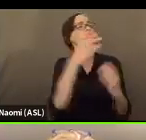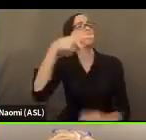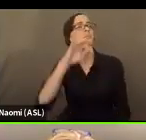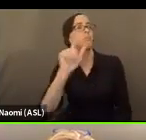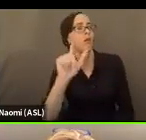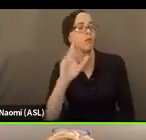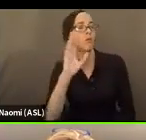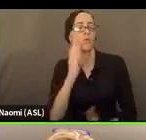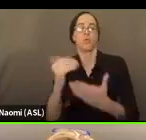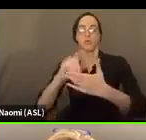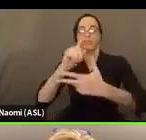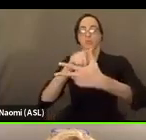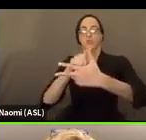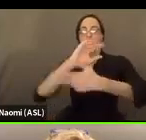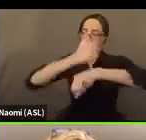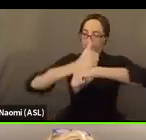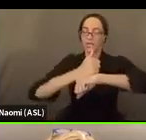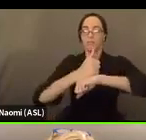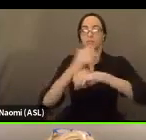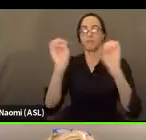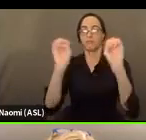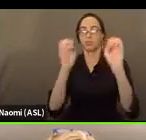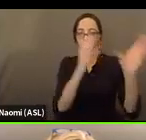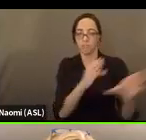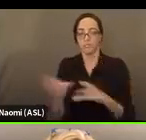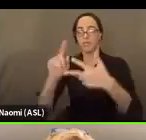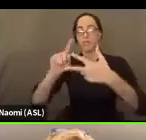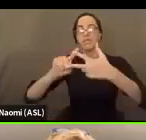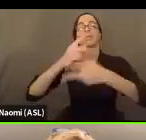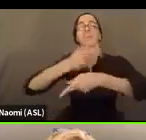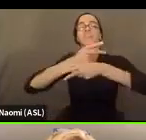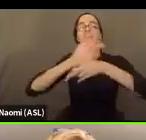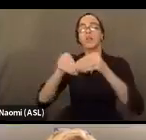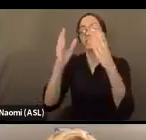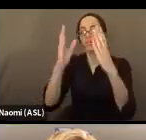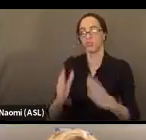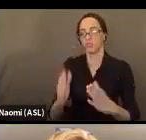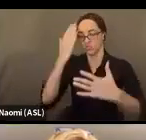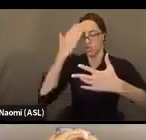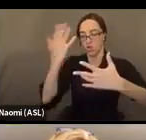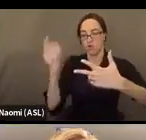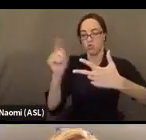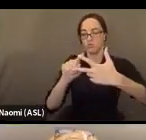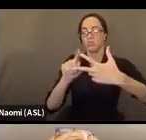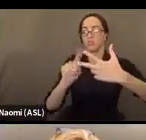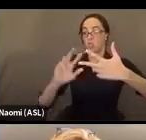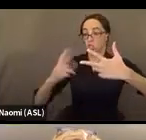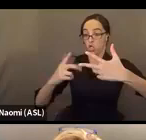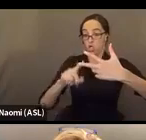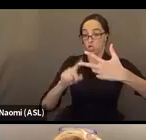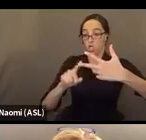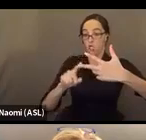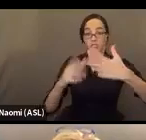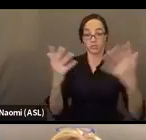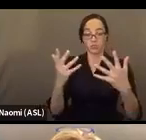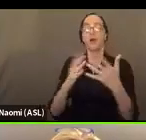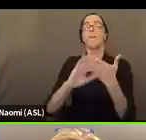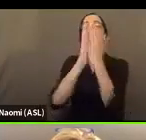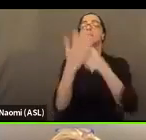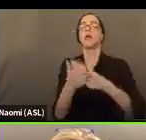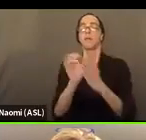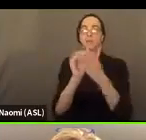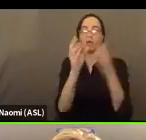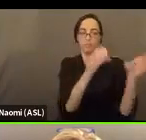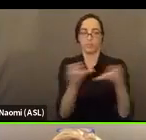what that plan is and the third one is be that plan for somebody be that plan for somebody and